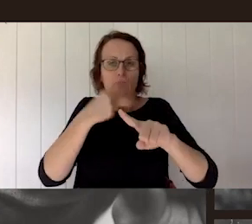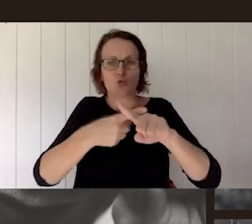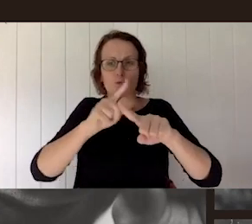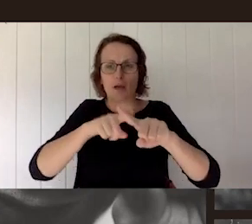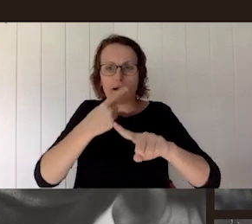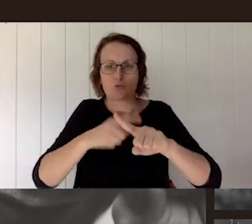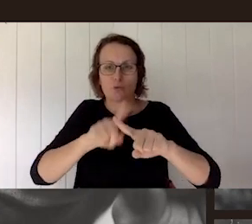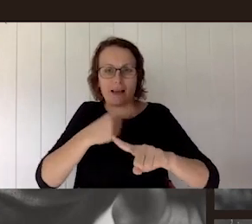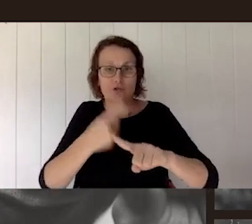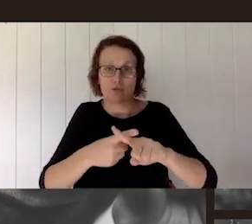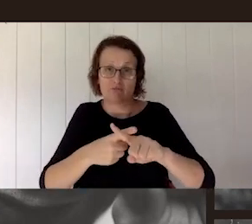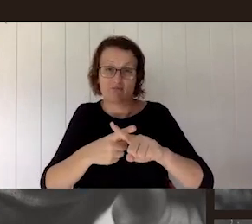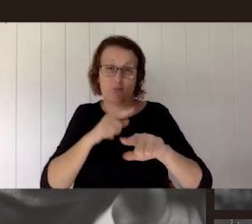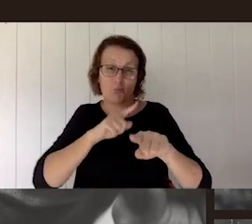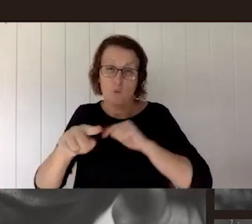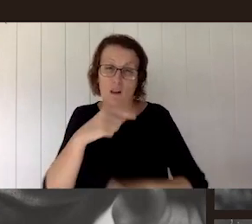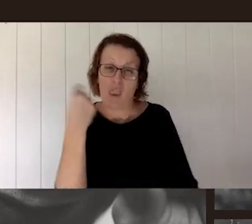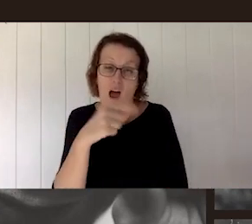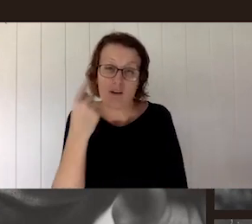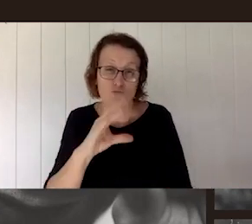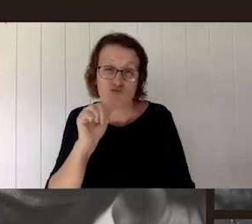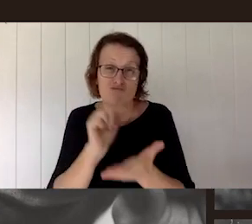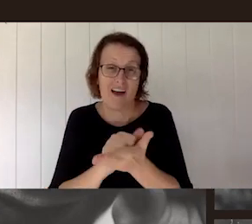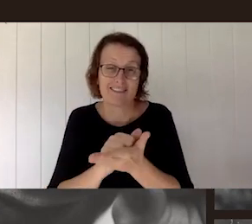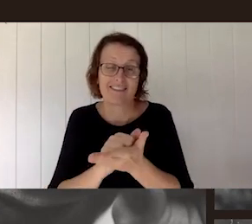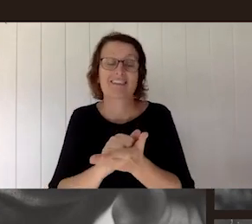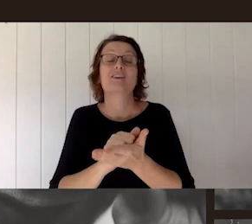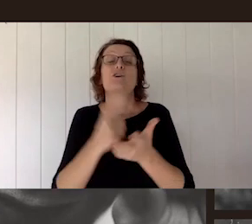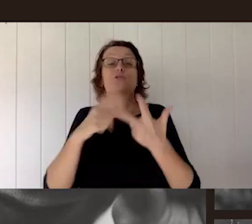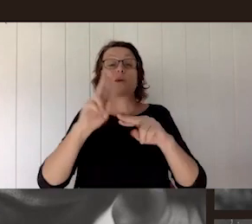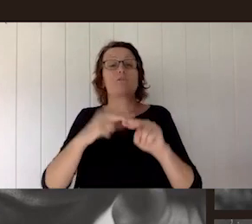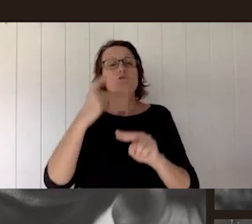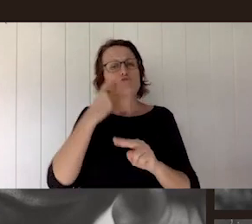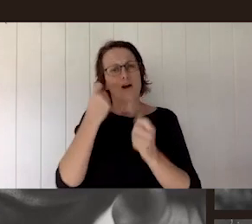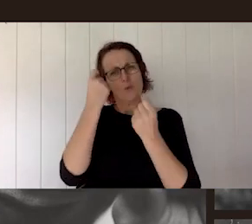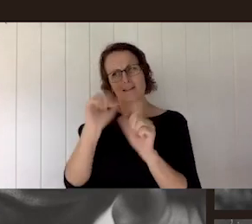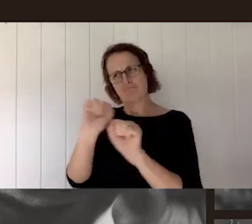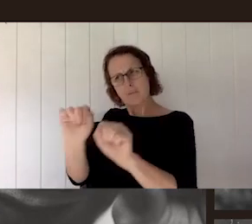a complete lie. And so what we need to do when we're trying to understand people is, first of all, look for emotions and understand